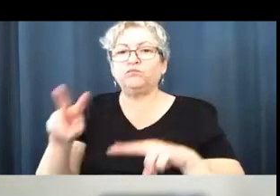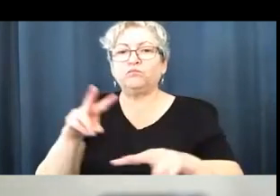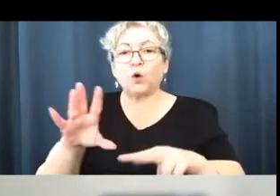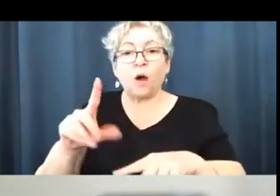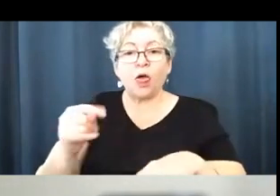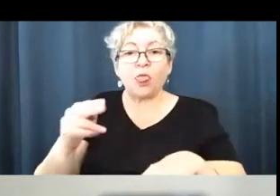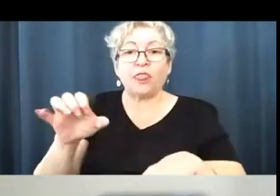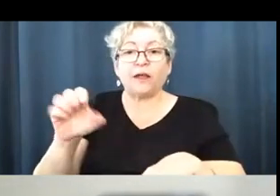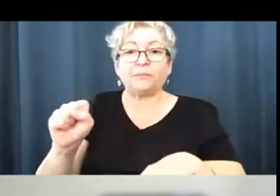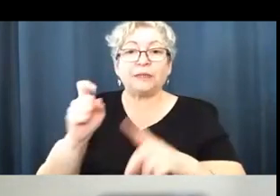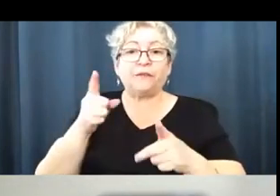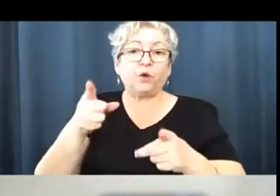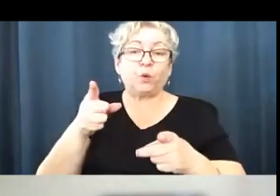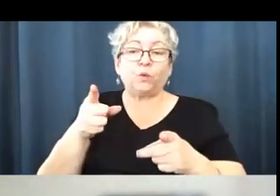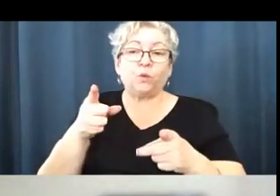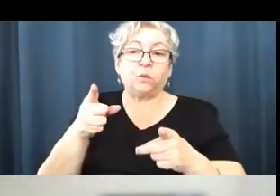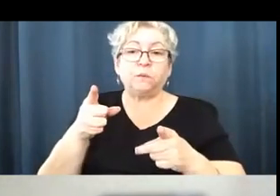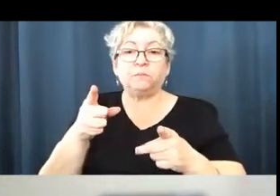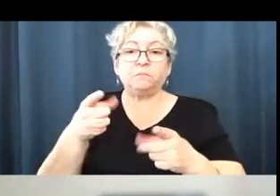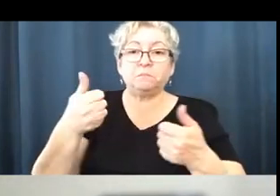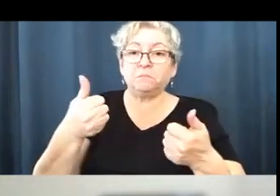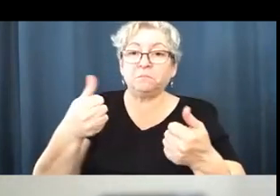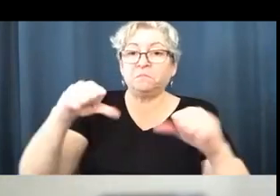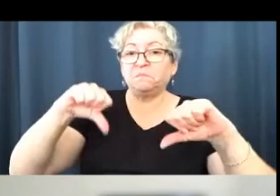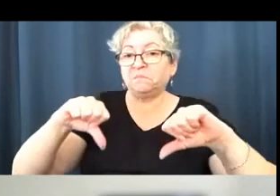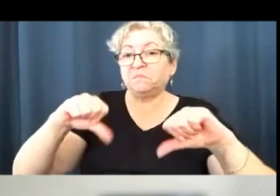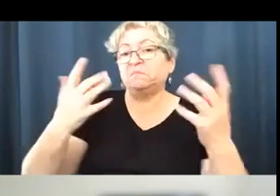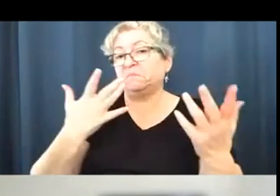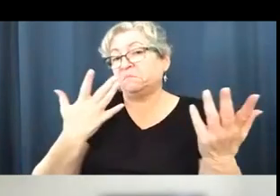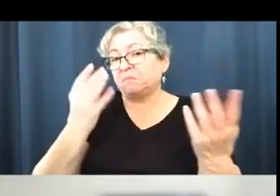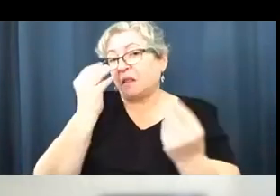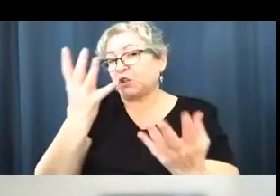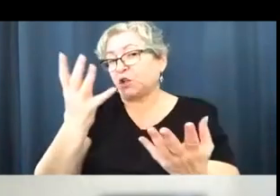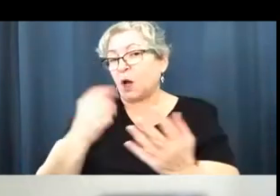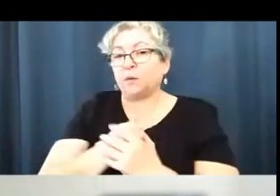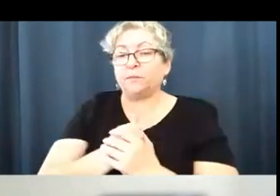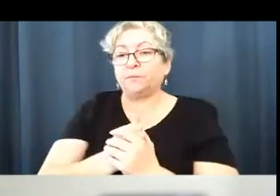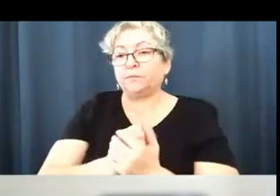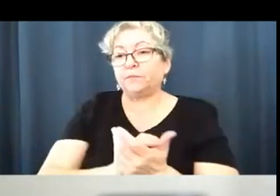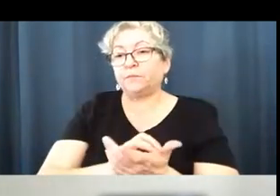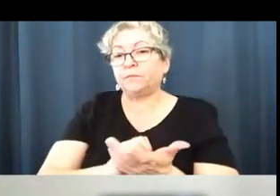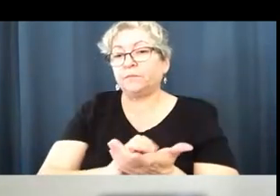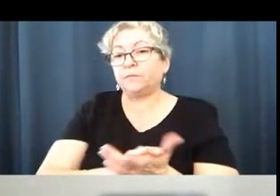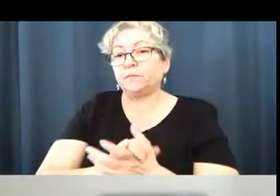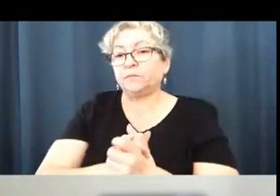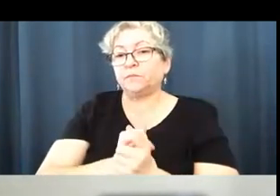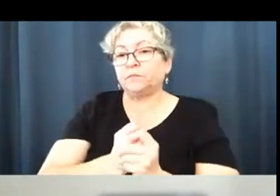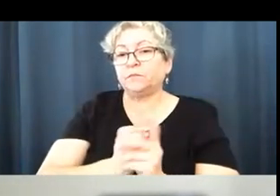and give you a thumbs up or thumbs down on them and let you know where you're probably